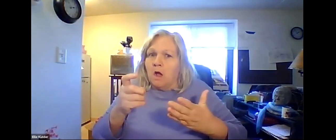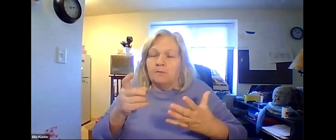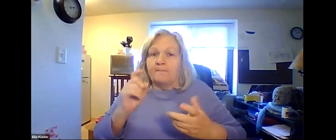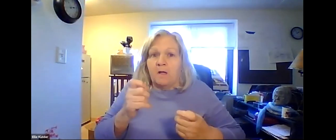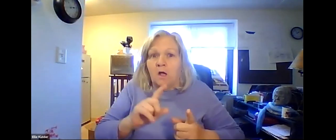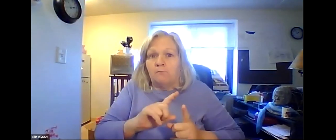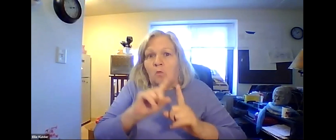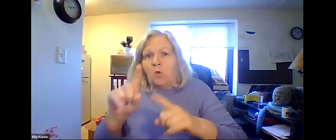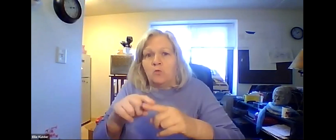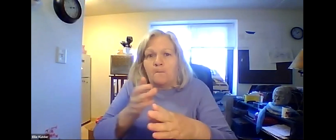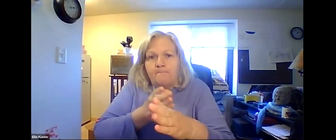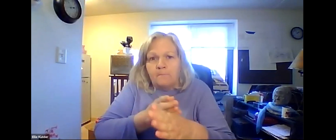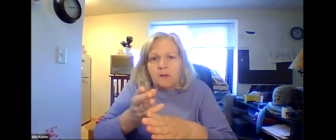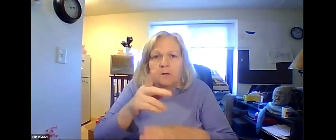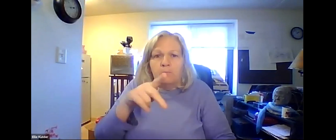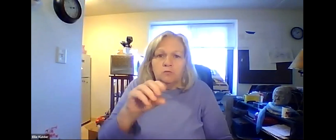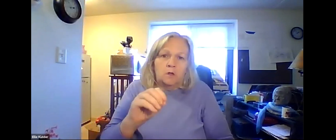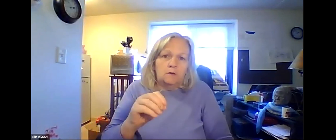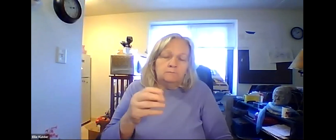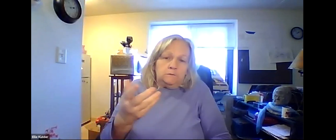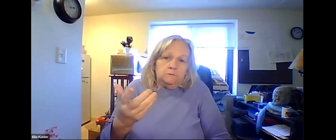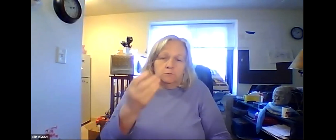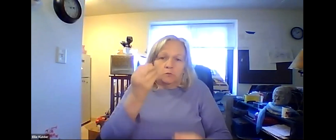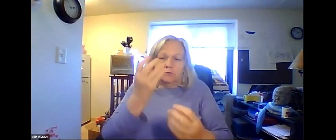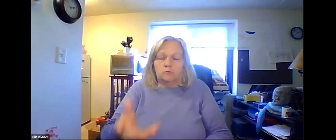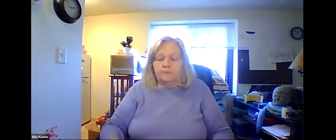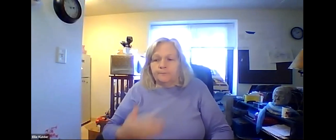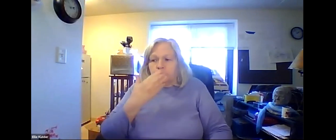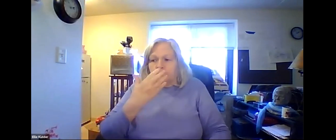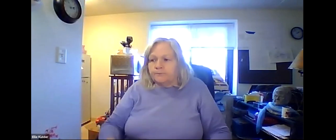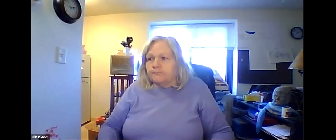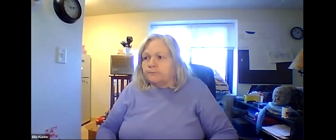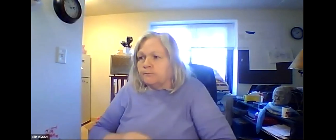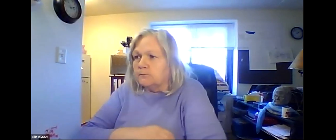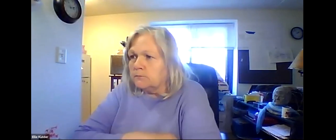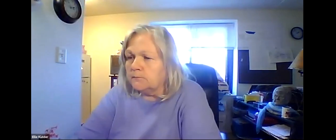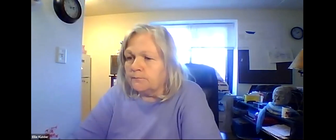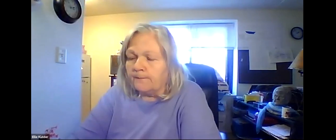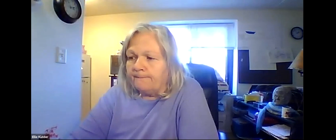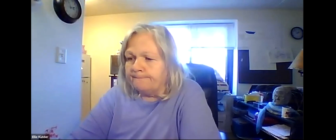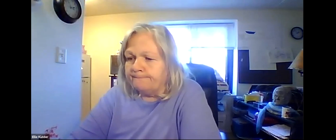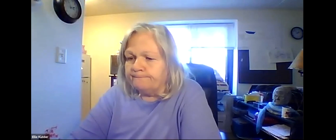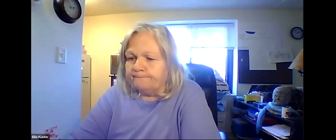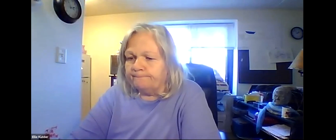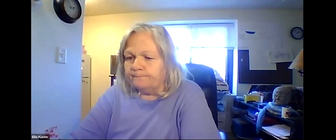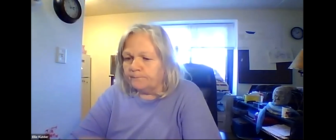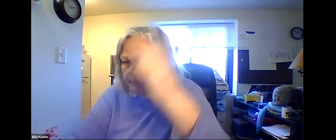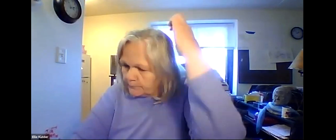that's a possibility that if that happens, you have to go to the post office then. Steve Simon: Right.